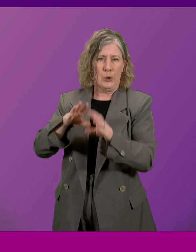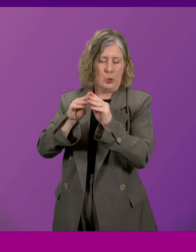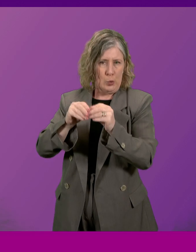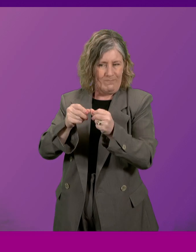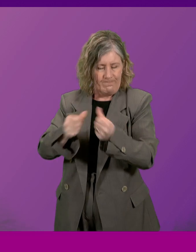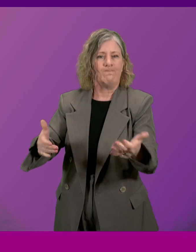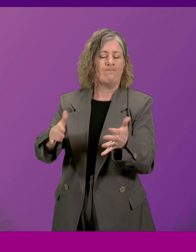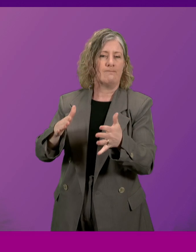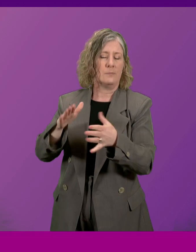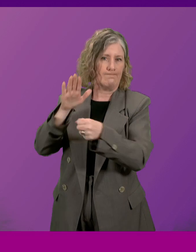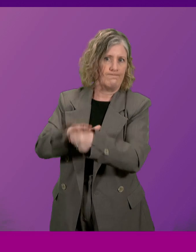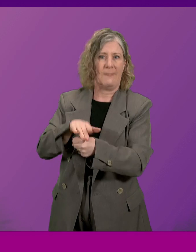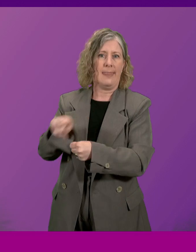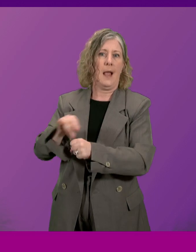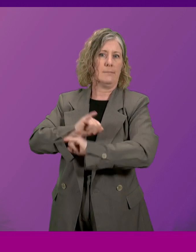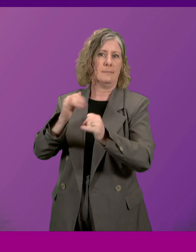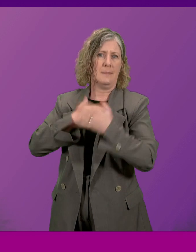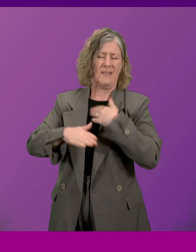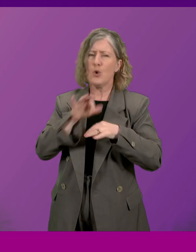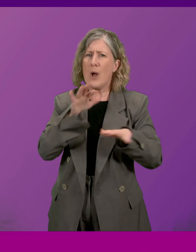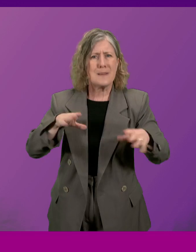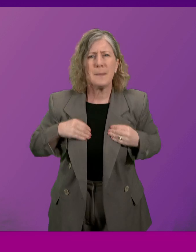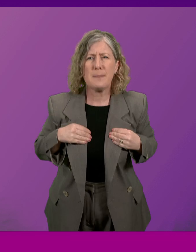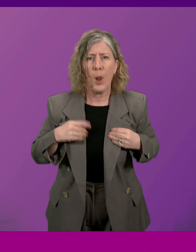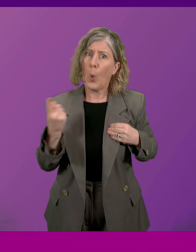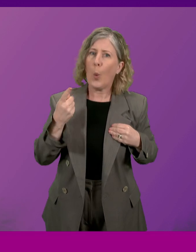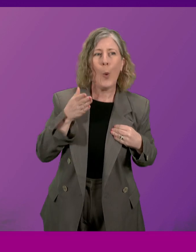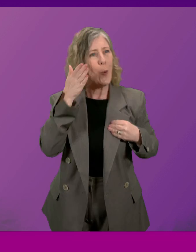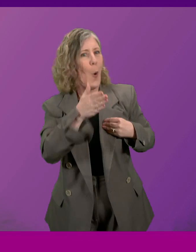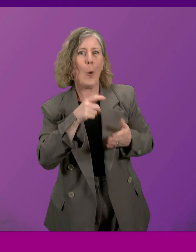acceptable for Christmas shoppers to have to go through what they went through on